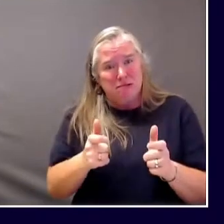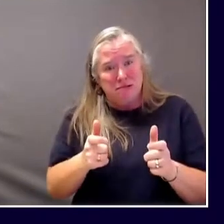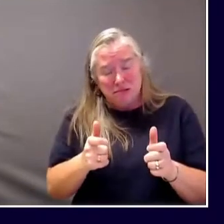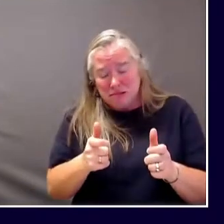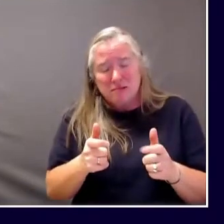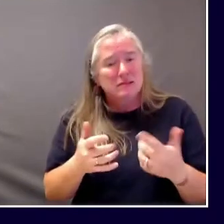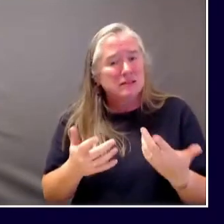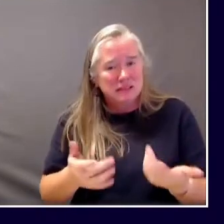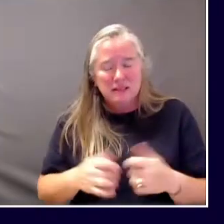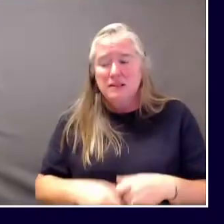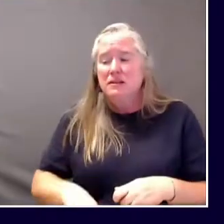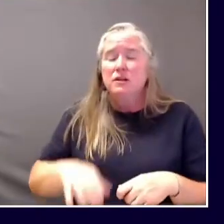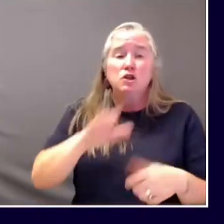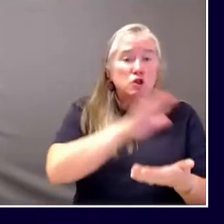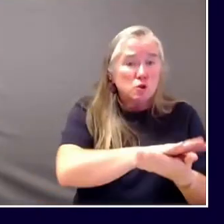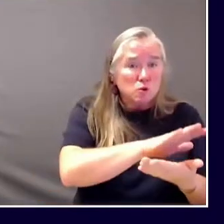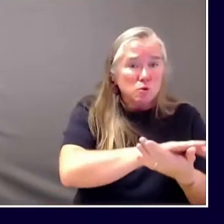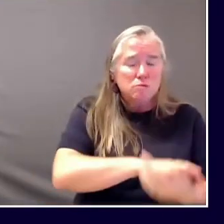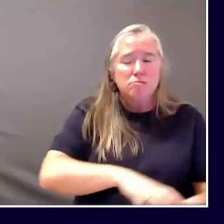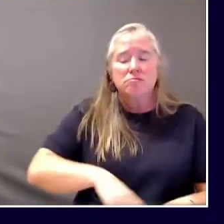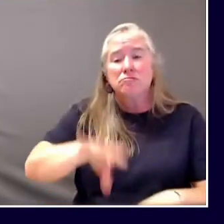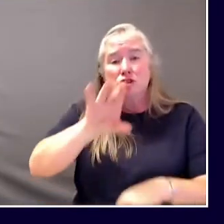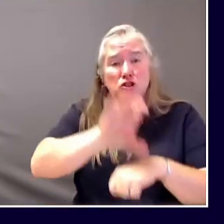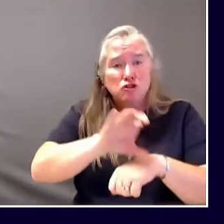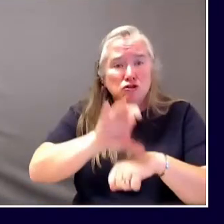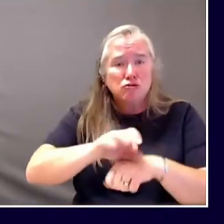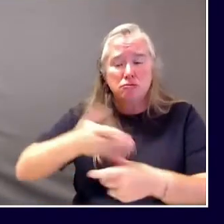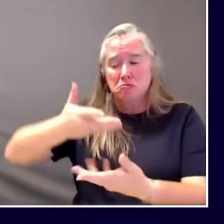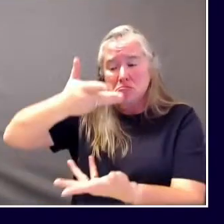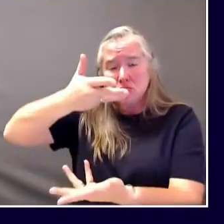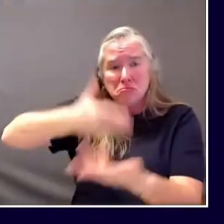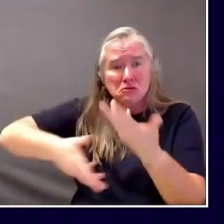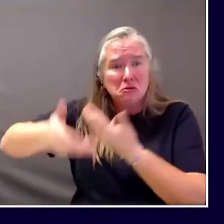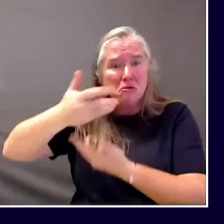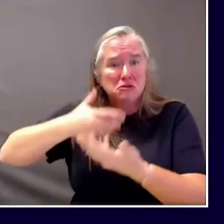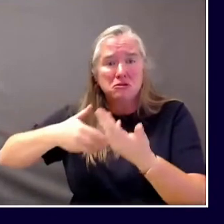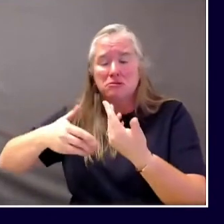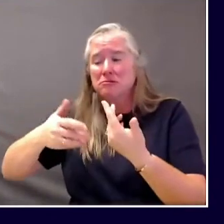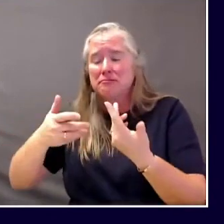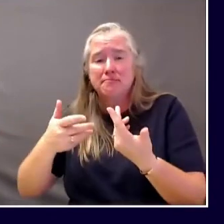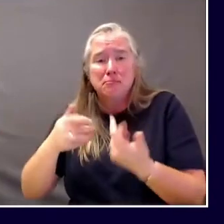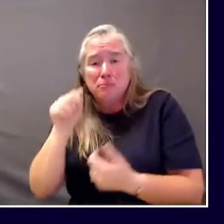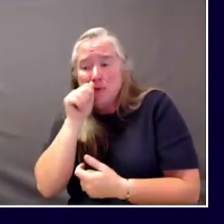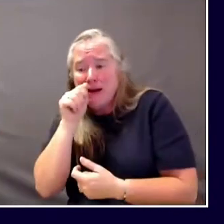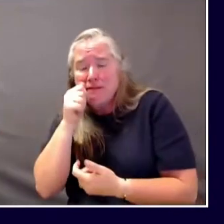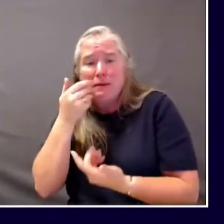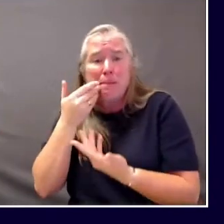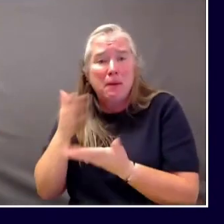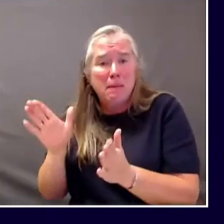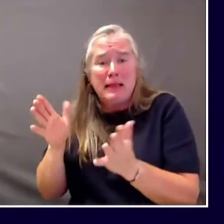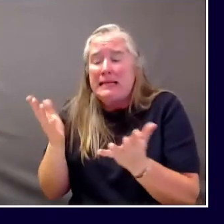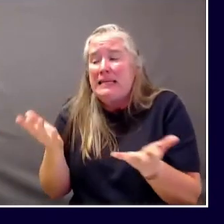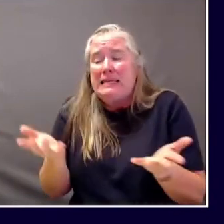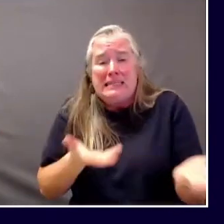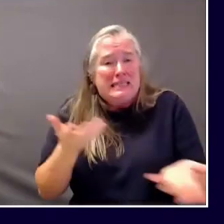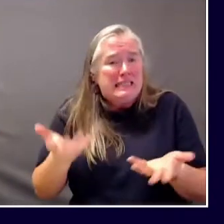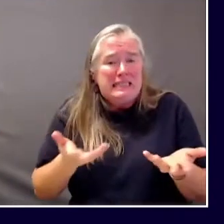of political gathering social club any kind of gathering